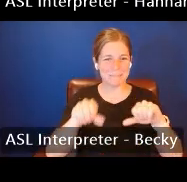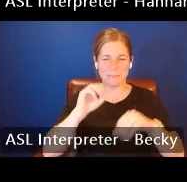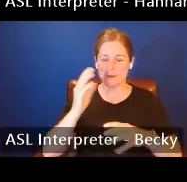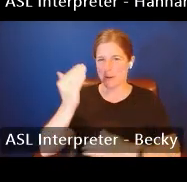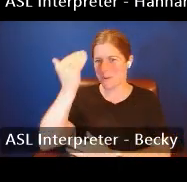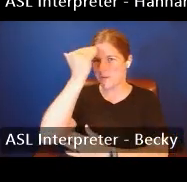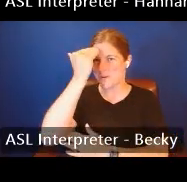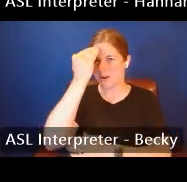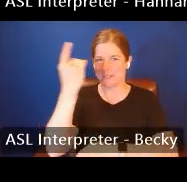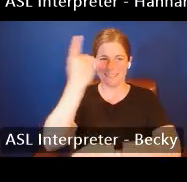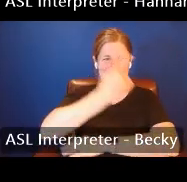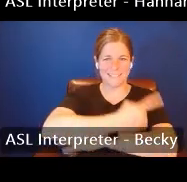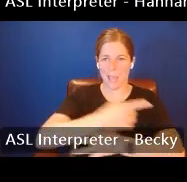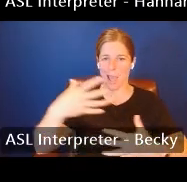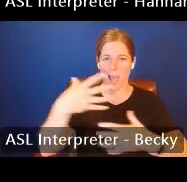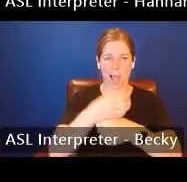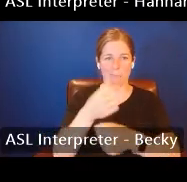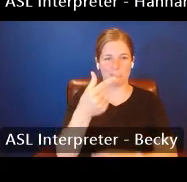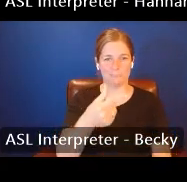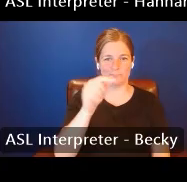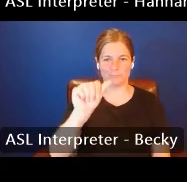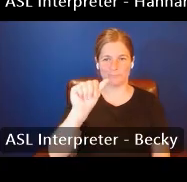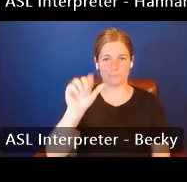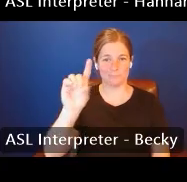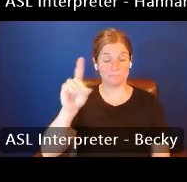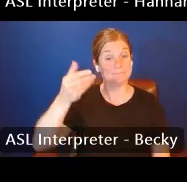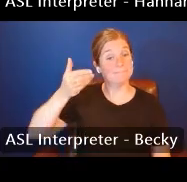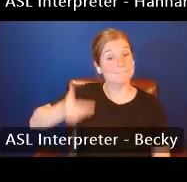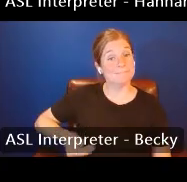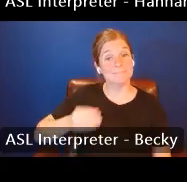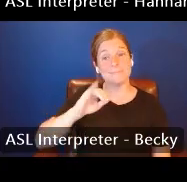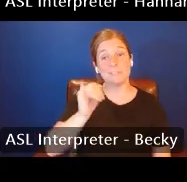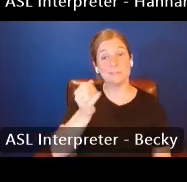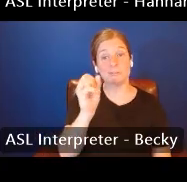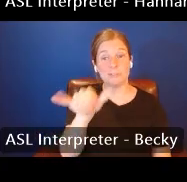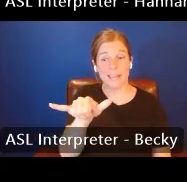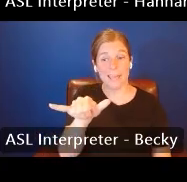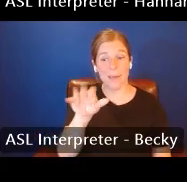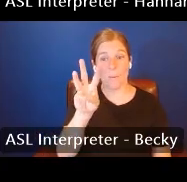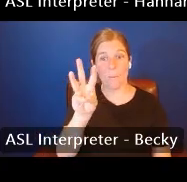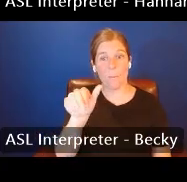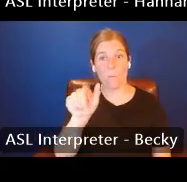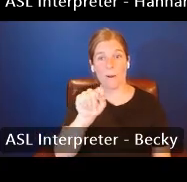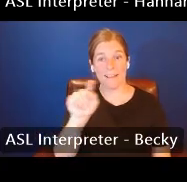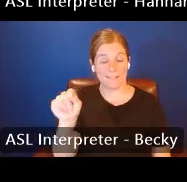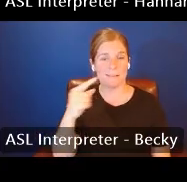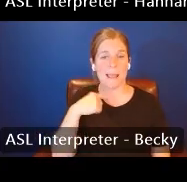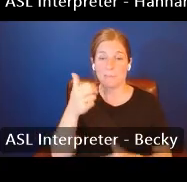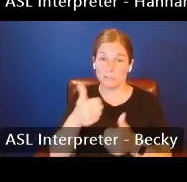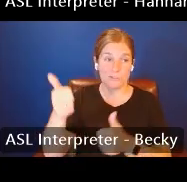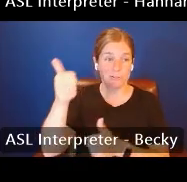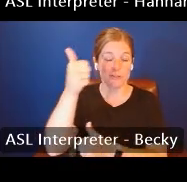This is Jay Wyant. I am the Chief Information Accessibility Officer for the state of Minnesota.